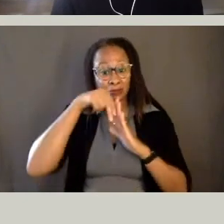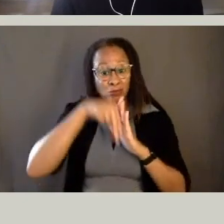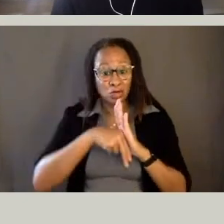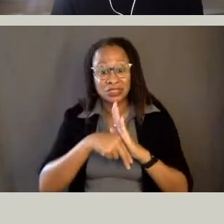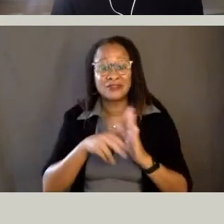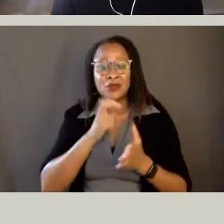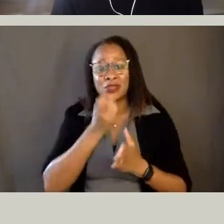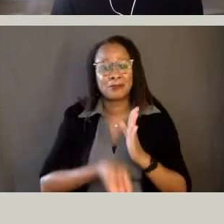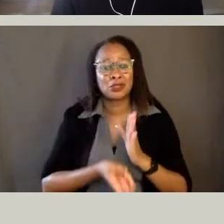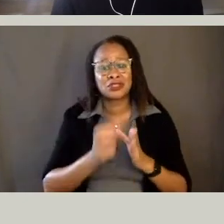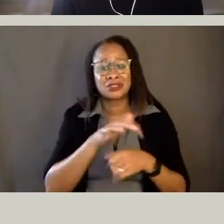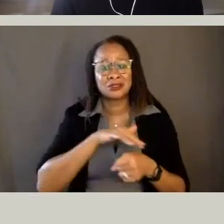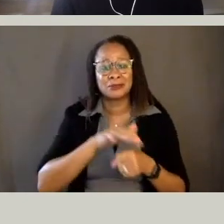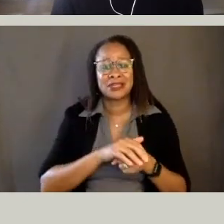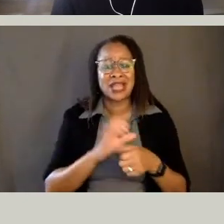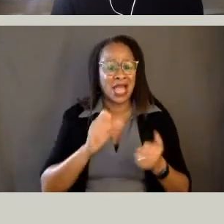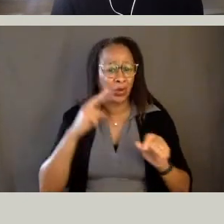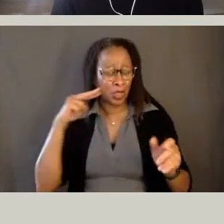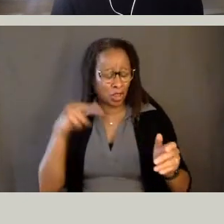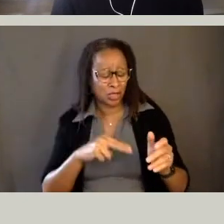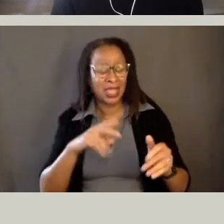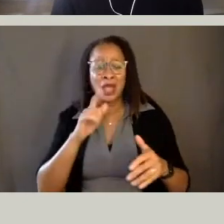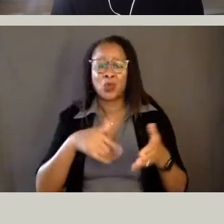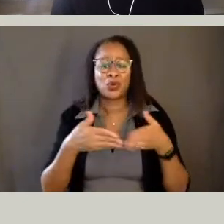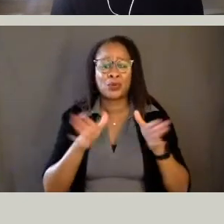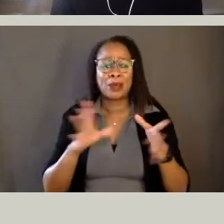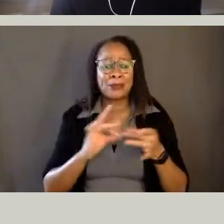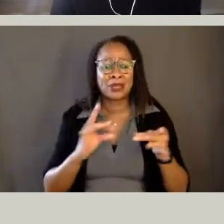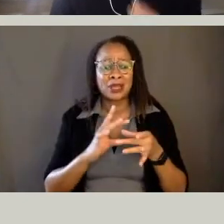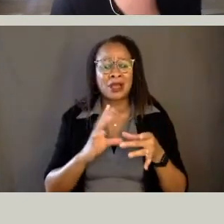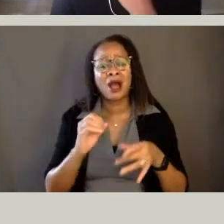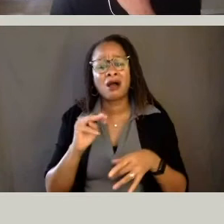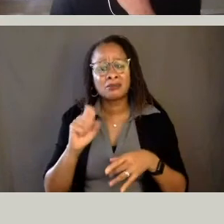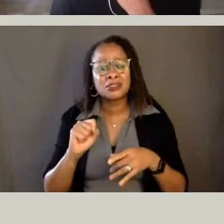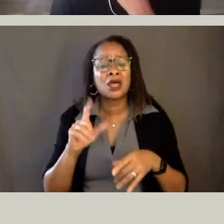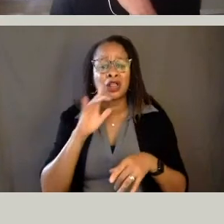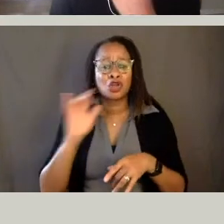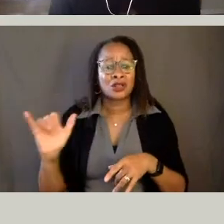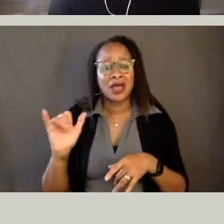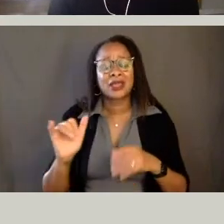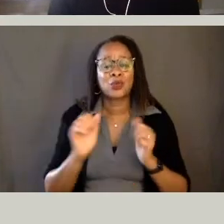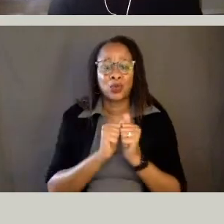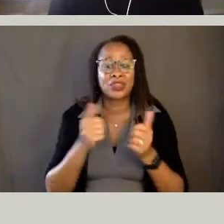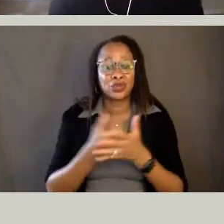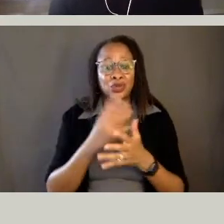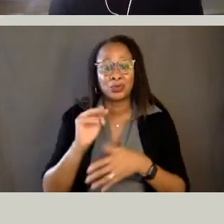And what would a public commons look like with new media and to have someone like Opiam Lee Kemmy